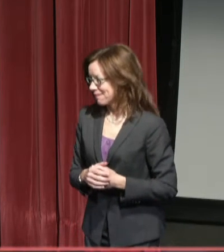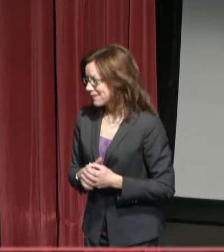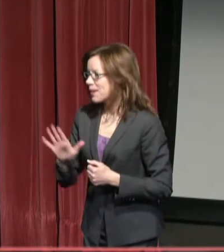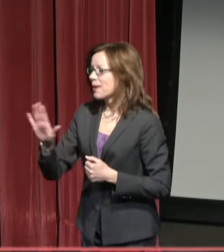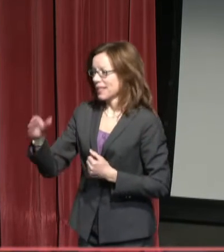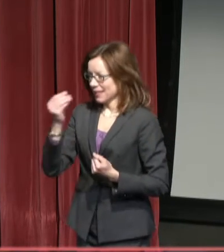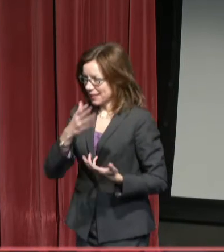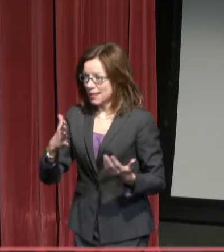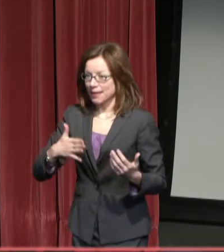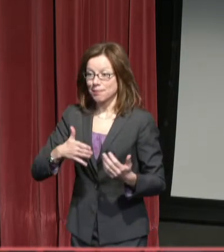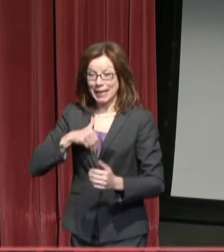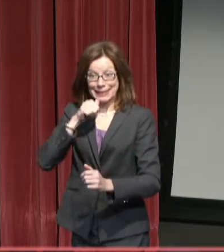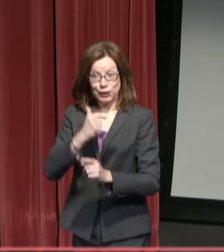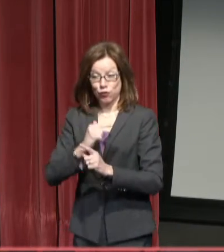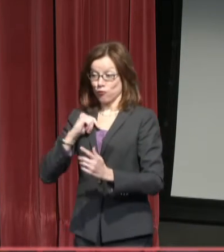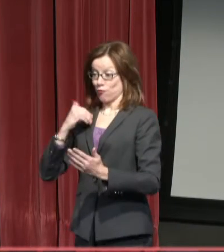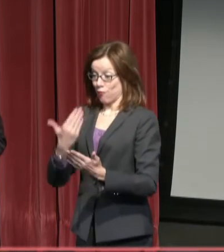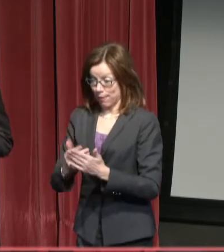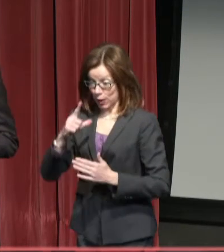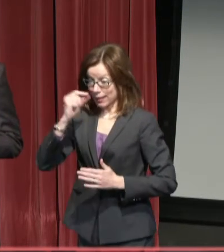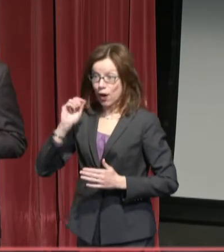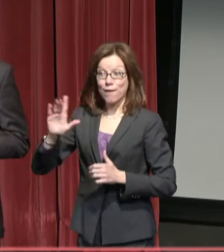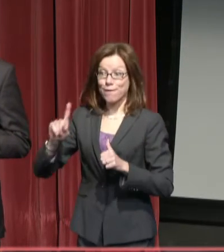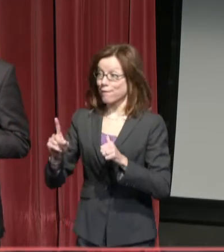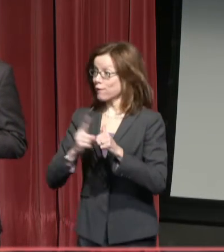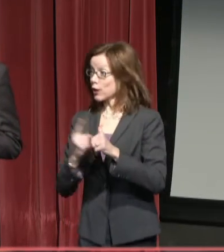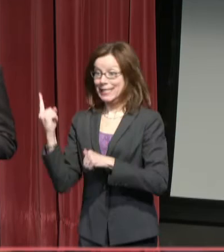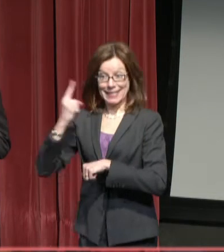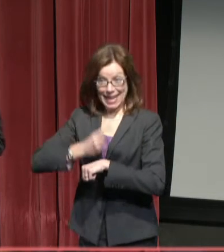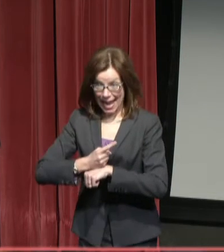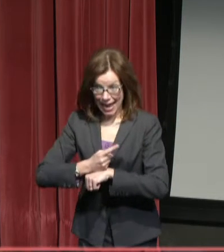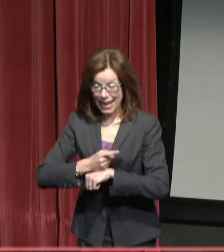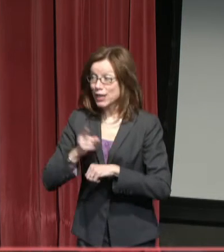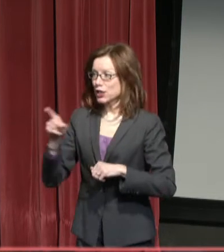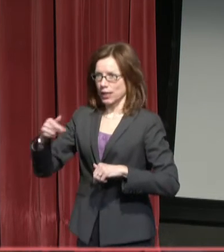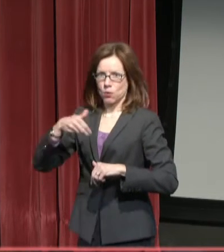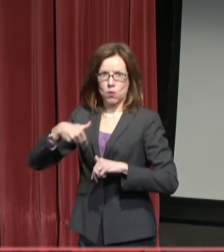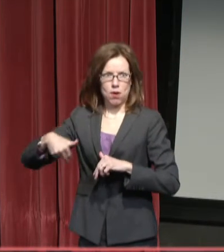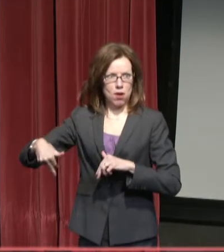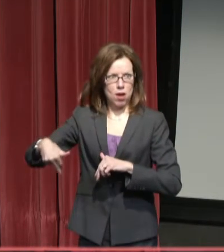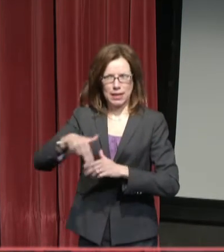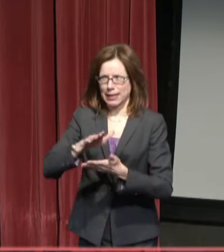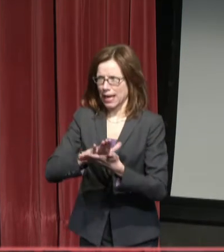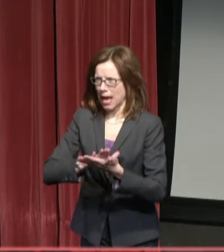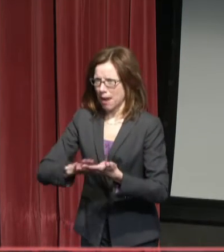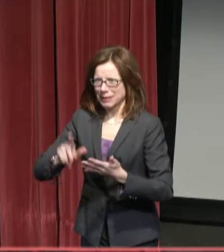I want to mention her first day here at Gallaudet University, she was amazed, she was walking around all these Deaf people